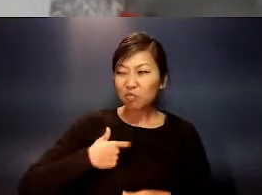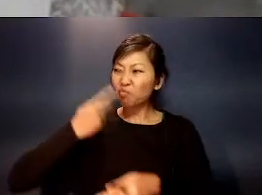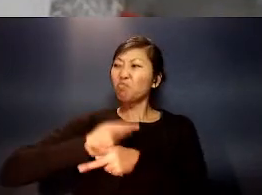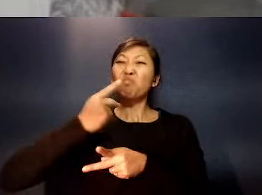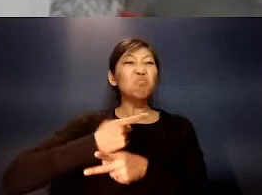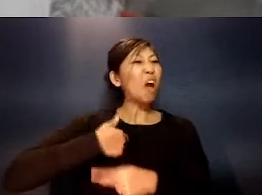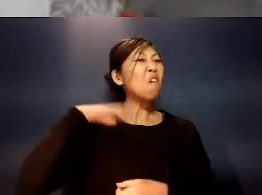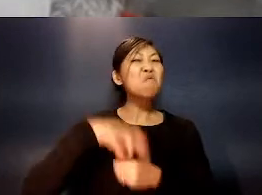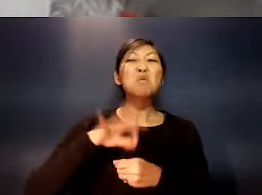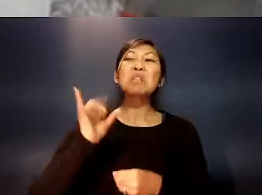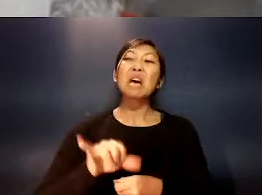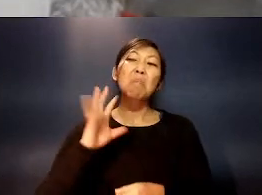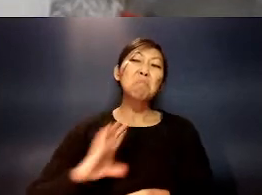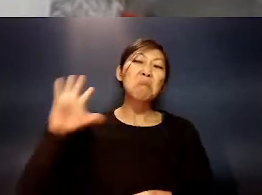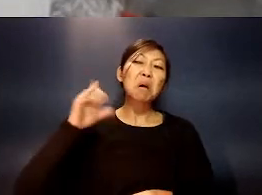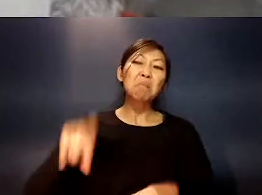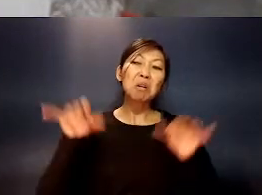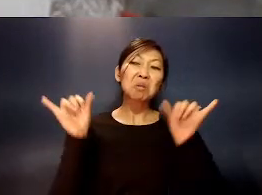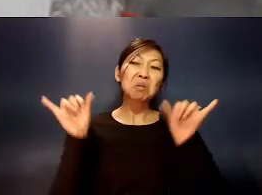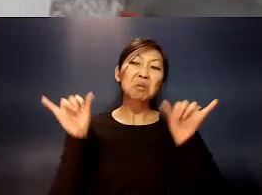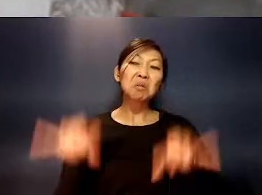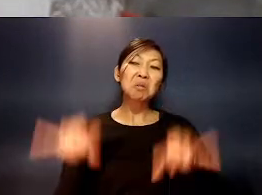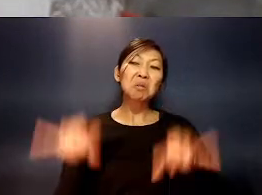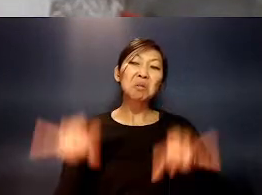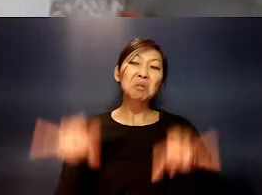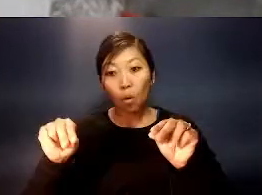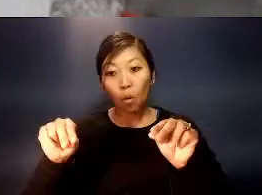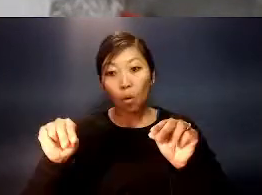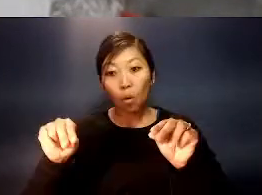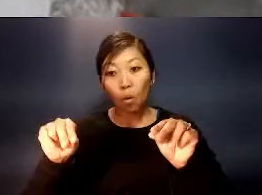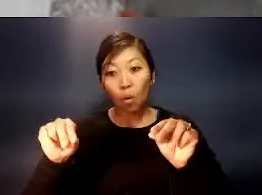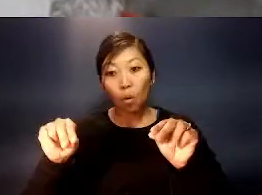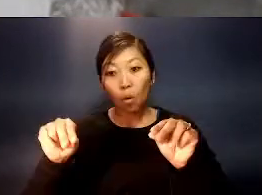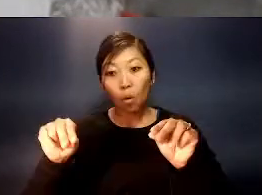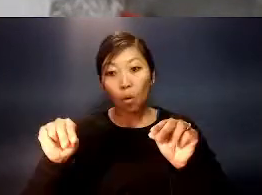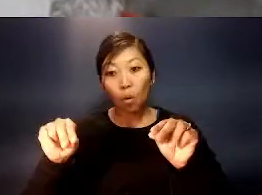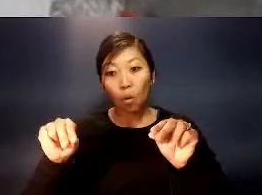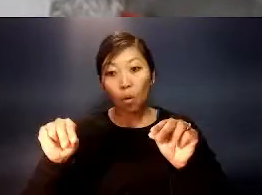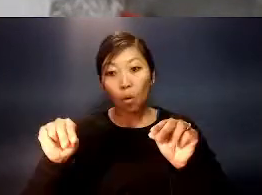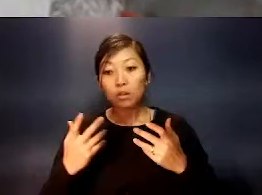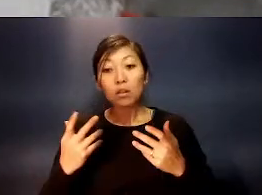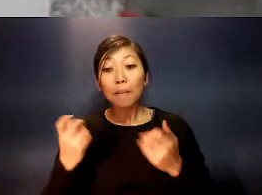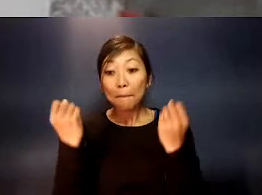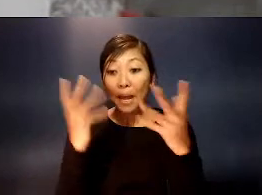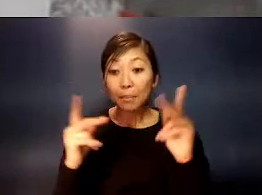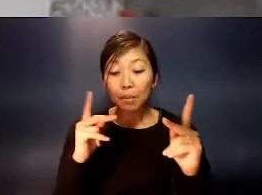A POLICE CHIEF WHO THEY THOUGHT COULD REFORM, THAT NOW IS GOING TO RETIRE ANYWAY COUPLE WEEKS. WE STILL CONTINUE TO HAVE THE MINNESOTA DEPARTMENT OF